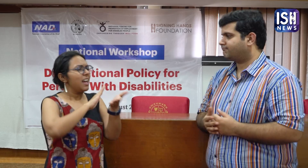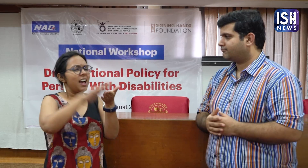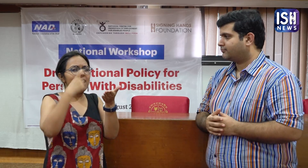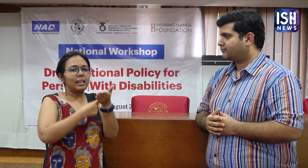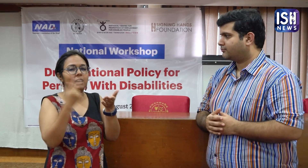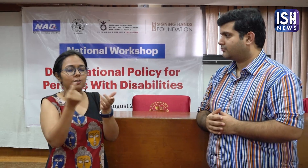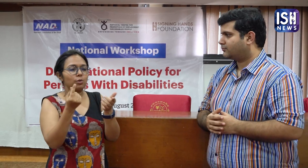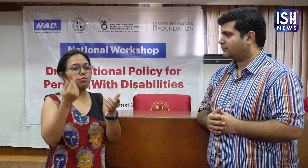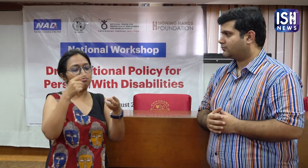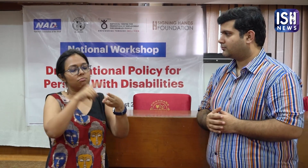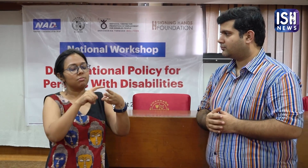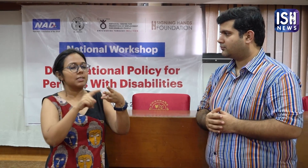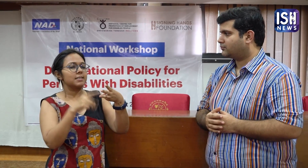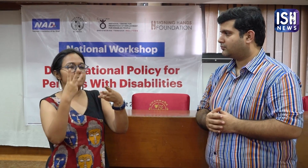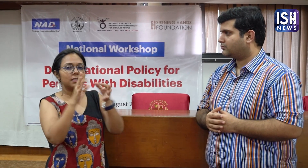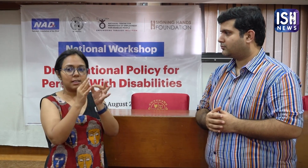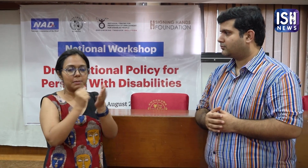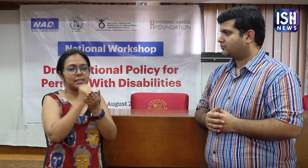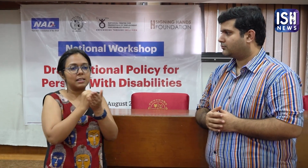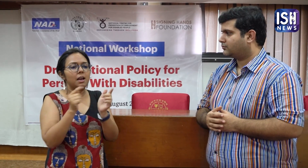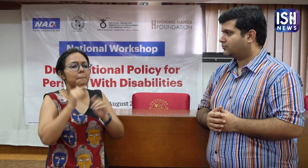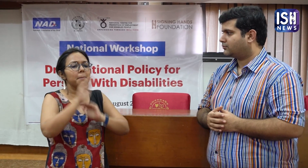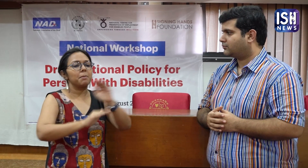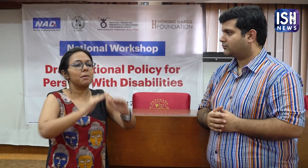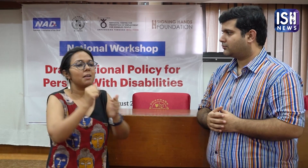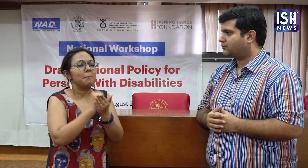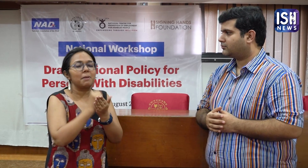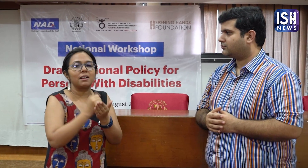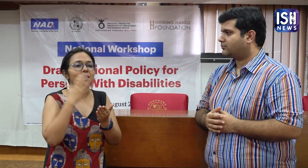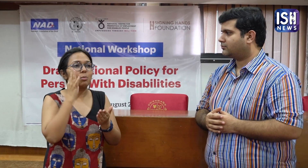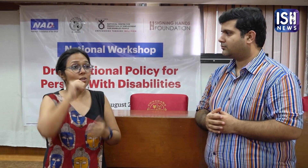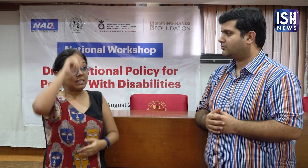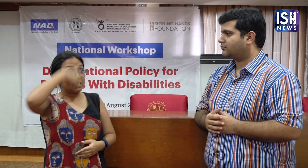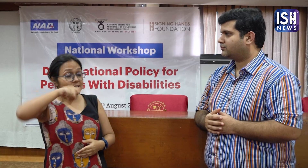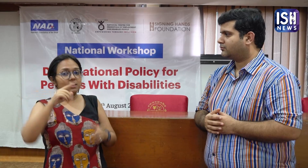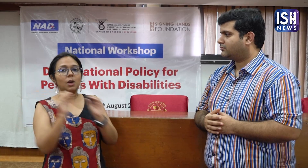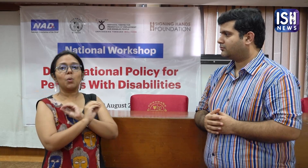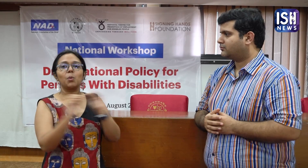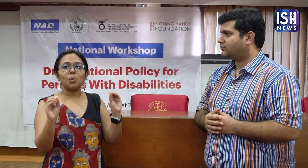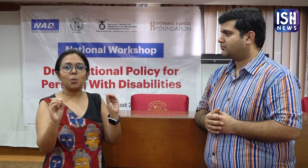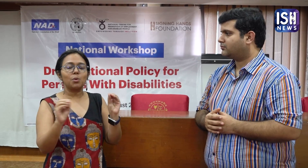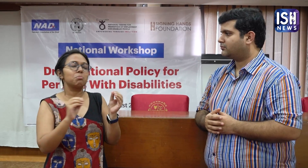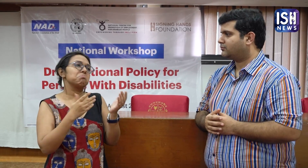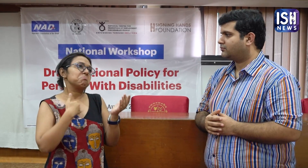In Haryana, we use 3 interpreters to solve the simple steps but there is nothing like that across India.